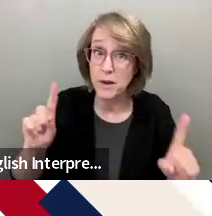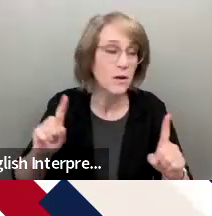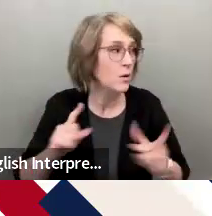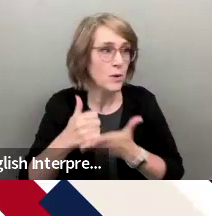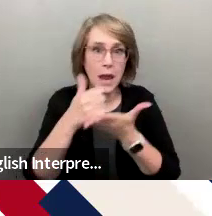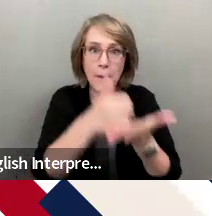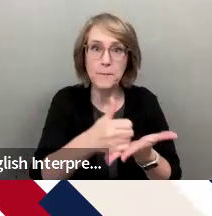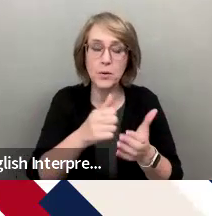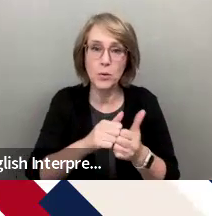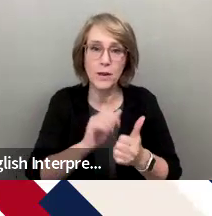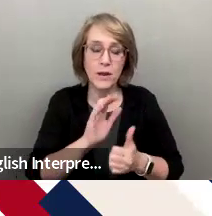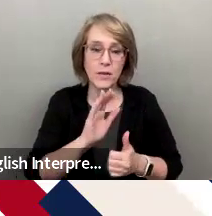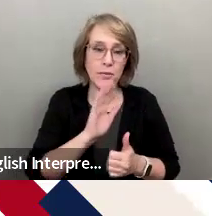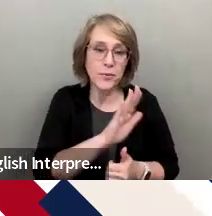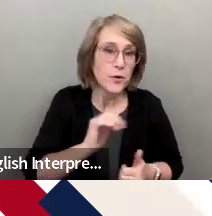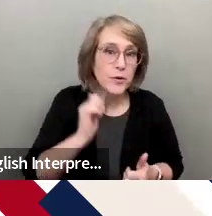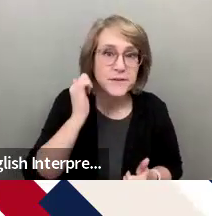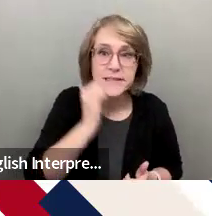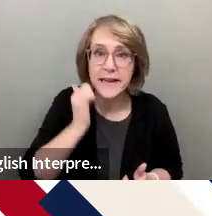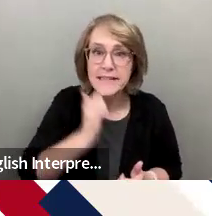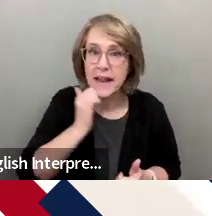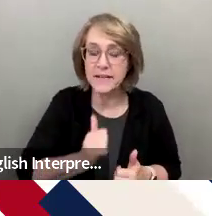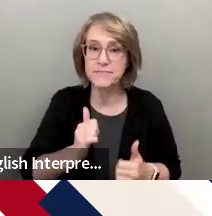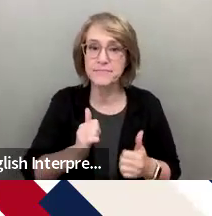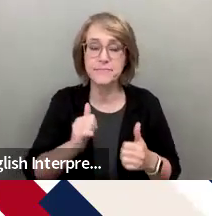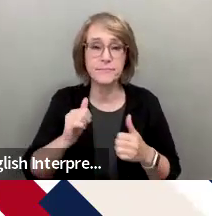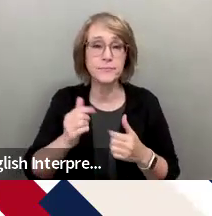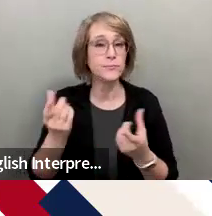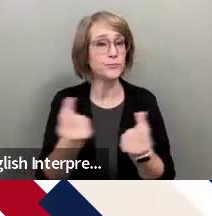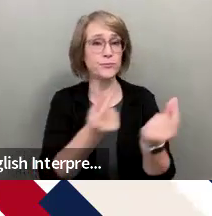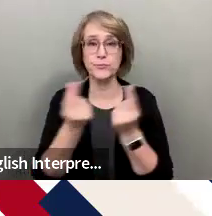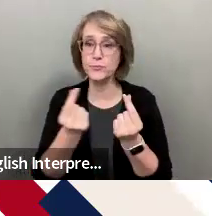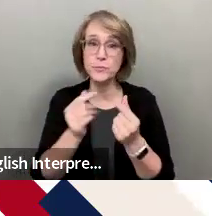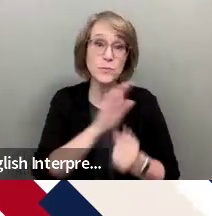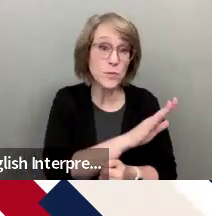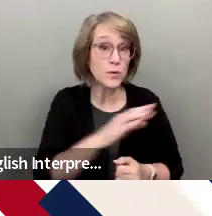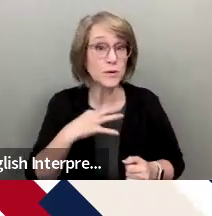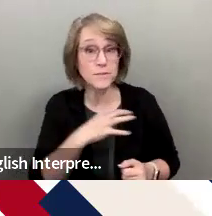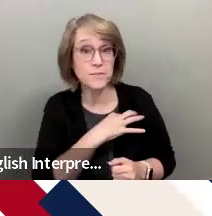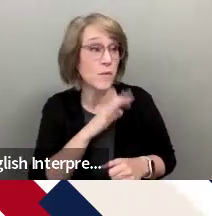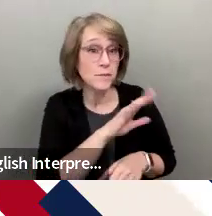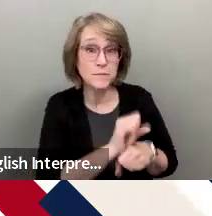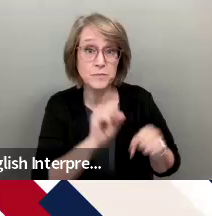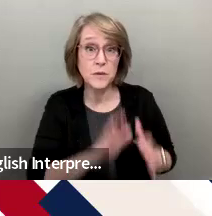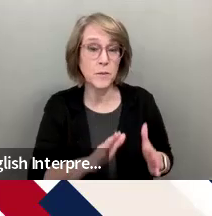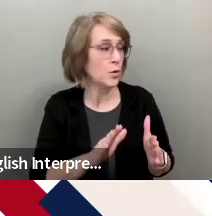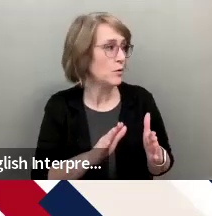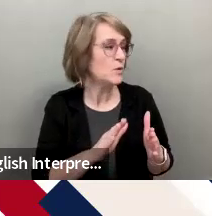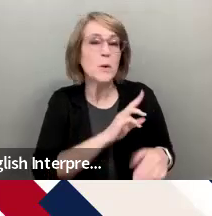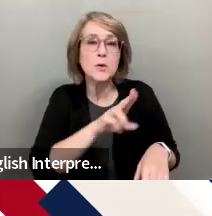FROM THE DAY TO TA ACTIVITIES THAT THOSE EMPLOYERS AND STAFF INITIALLY WOULD NEED